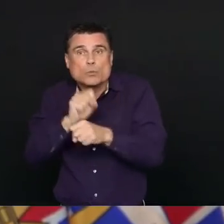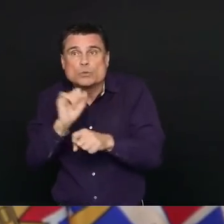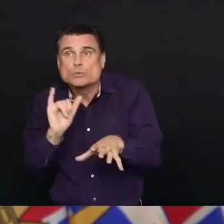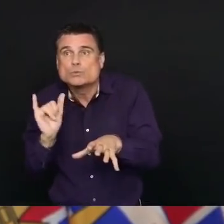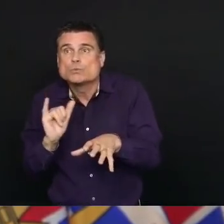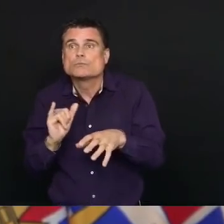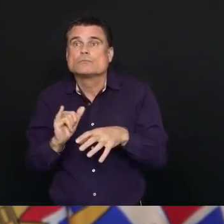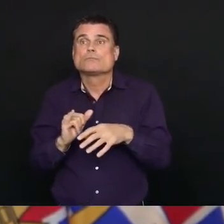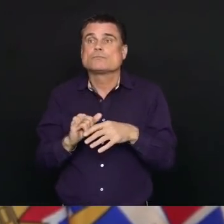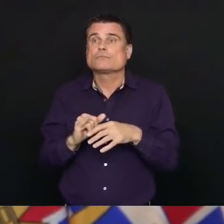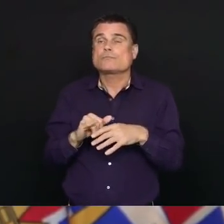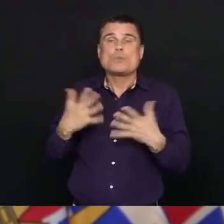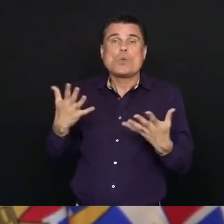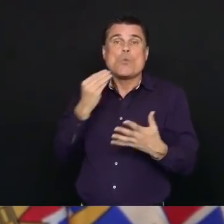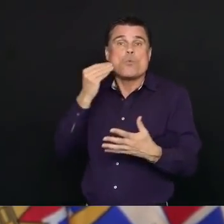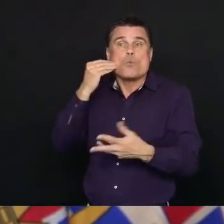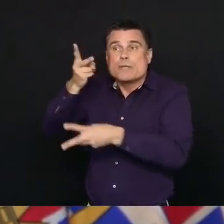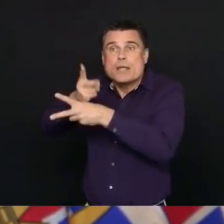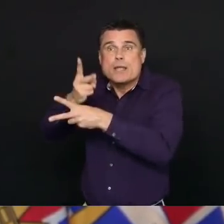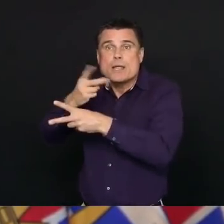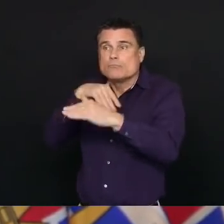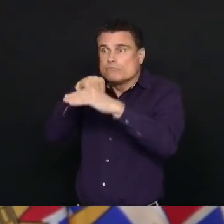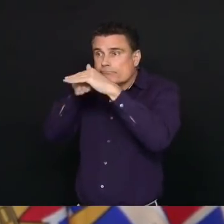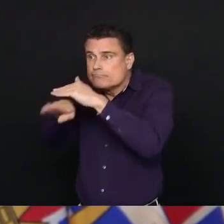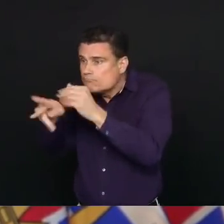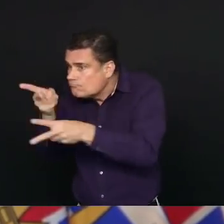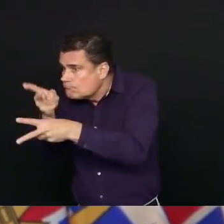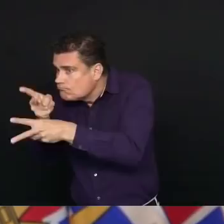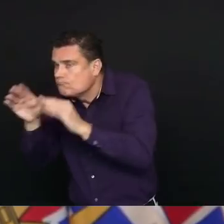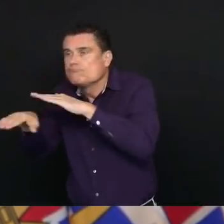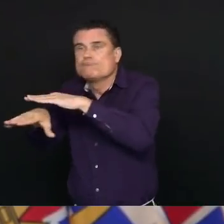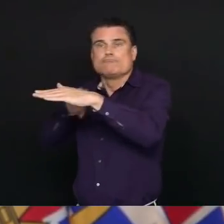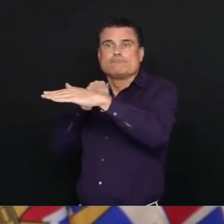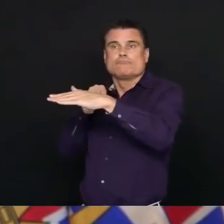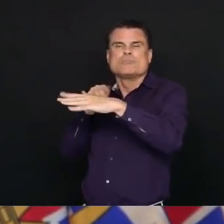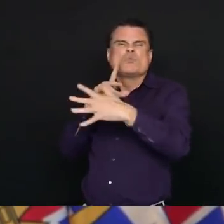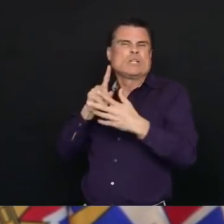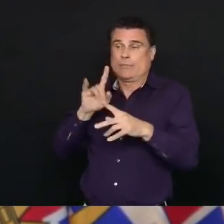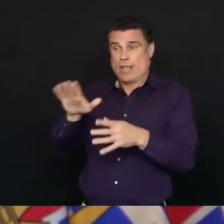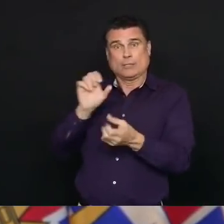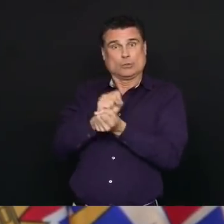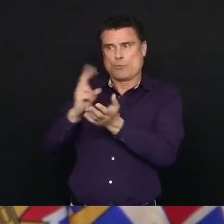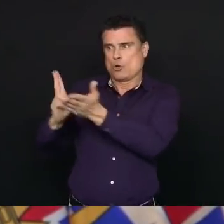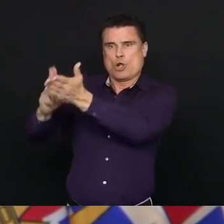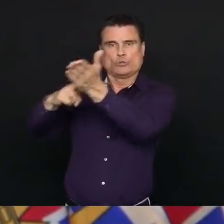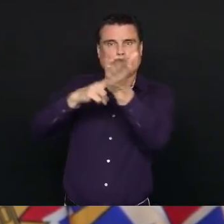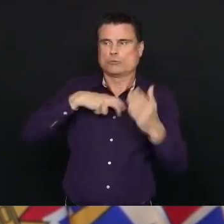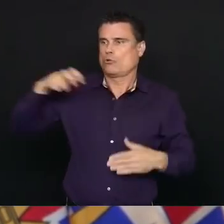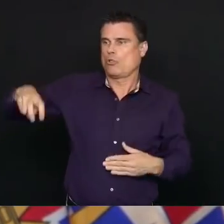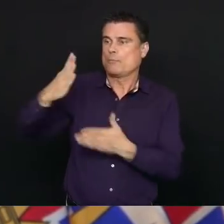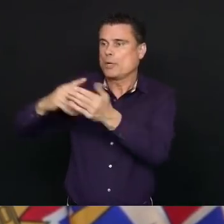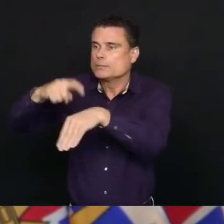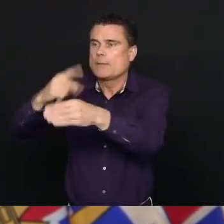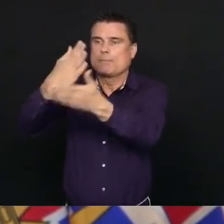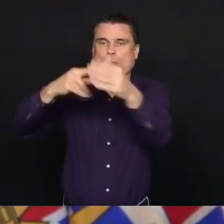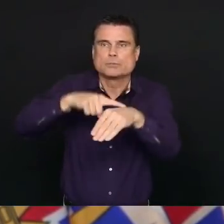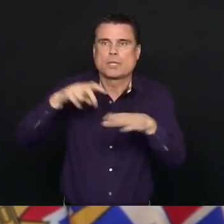happened over the last couple of weeks. And to understand people's preferences was another part of it. So yes there was a lot of negotiation and